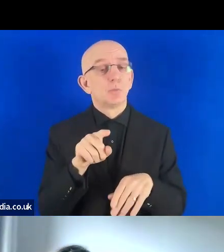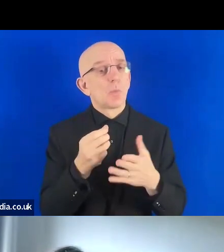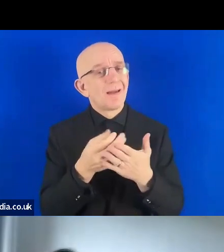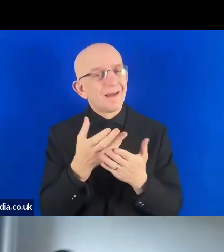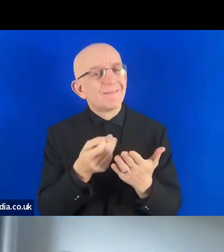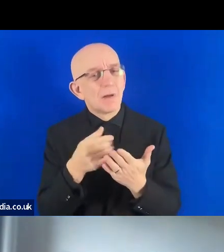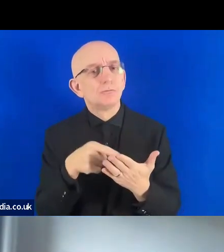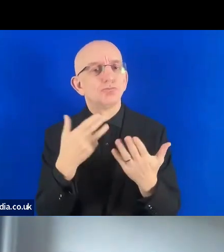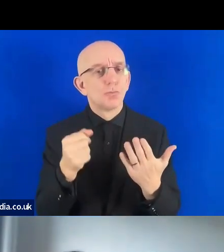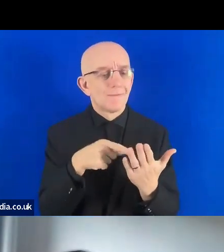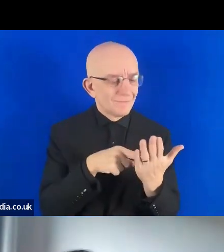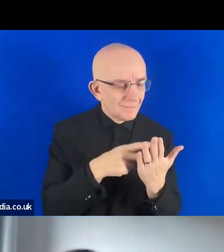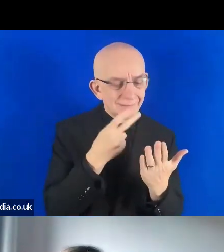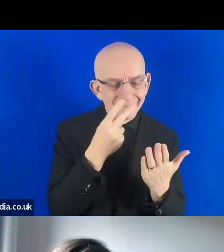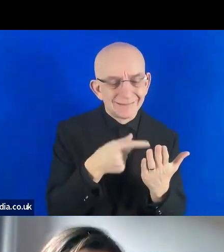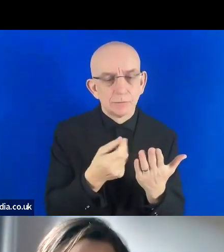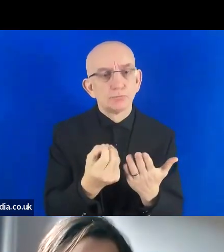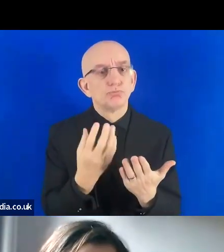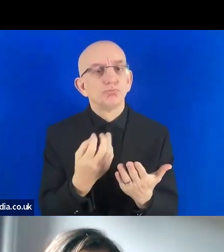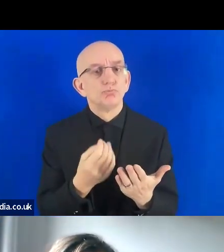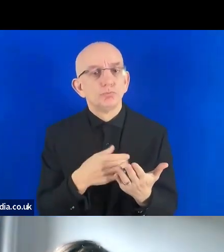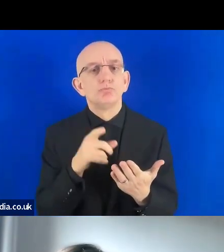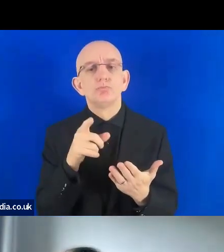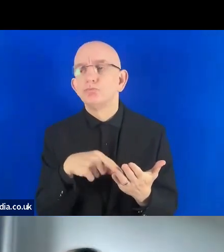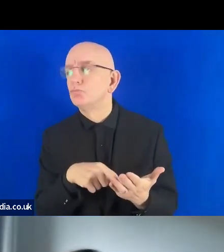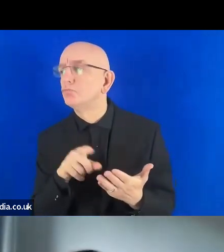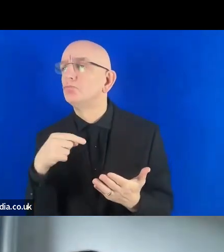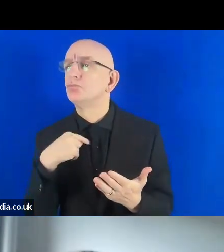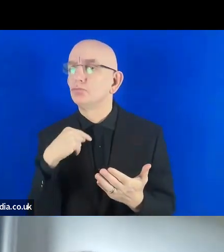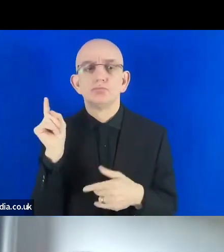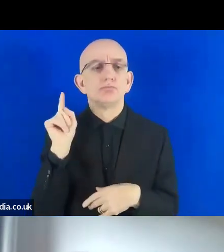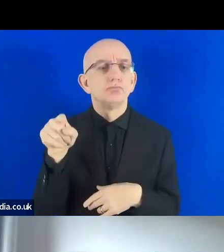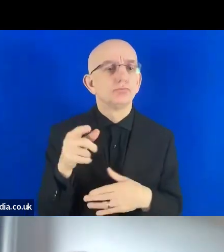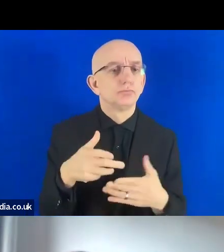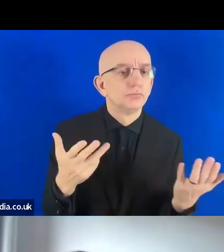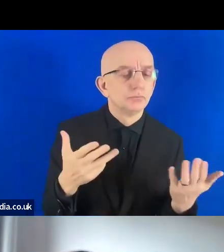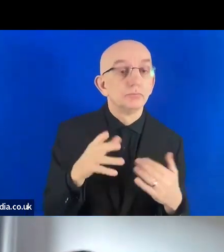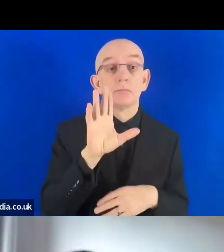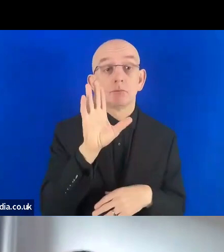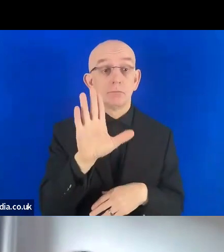Covid testing is coming through the chat. So just to let you all know that even though you test